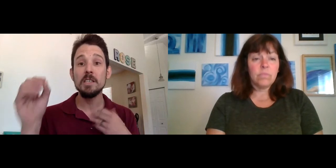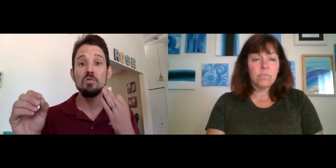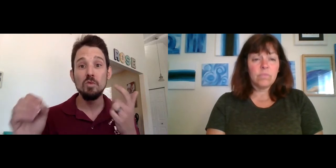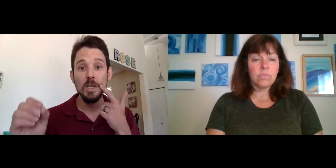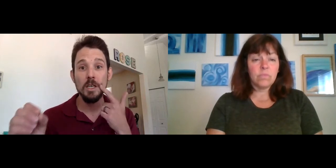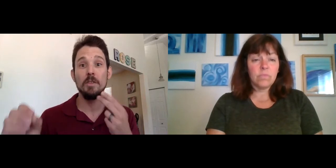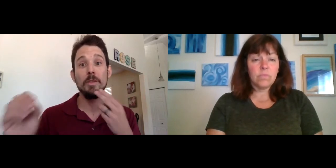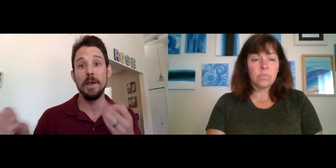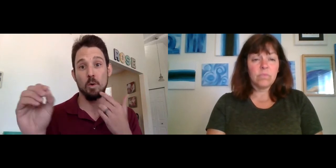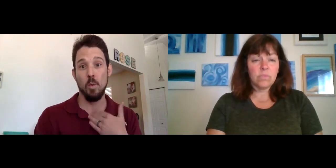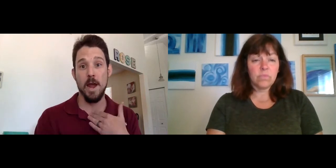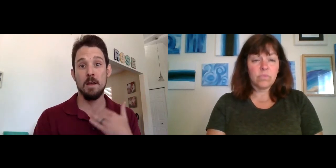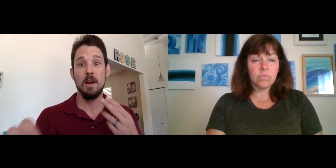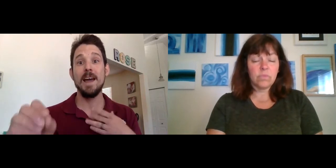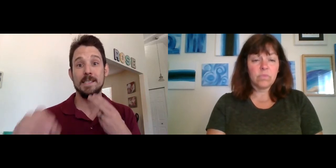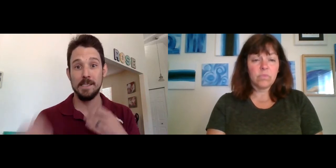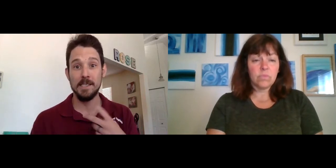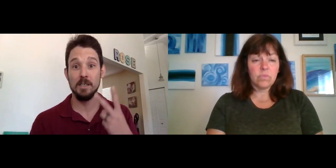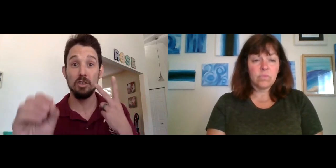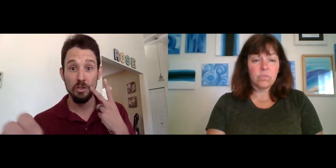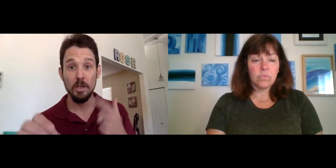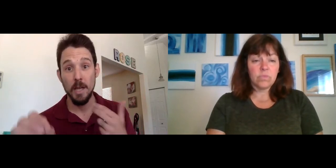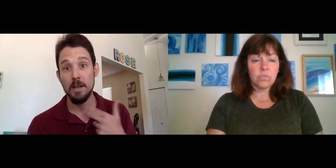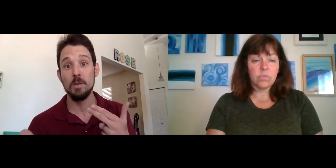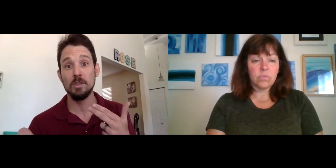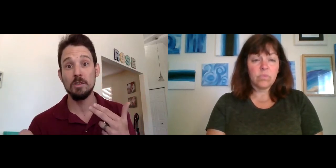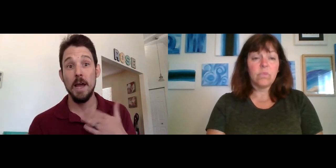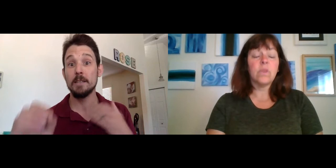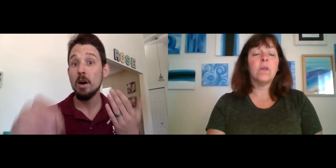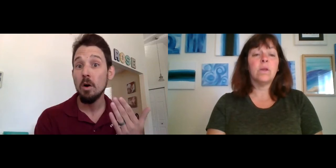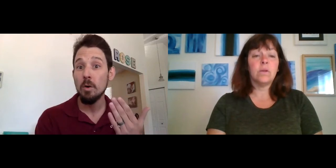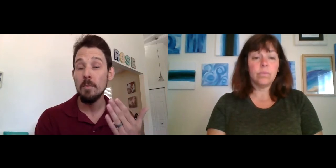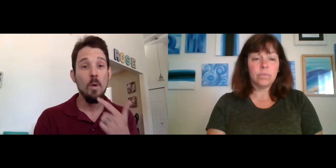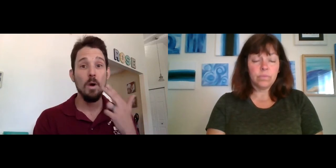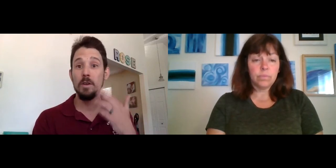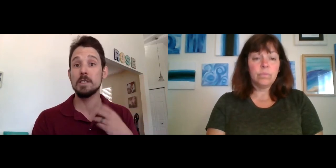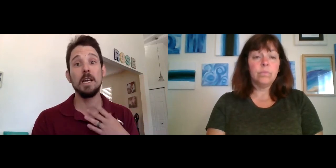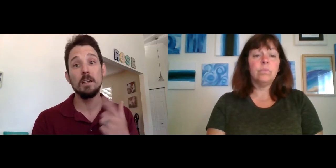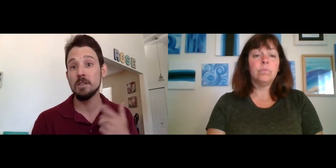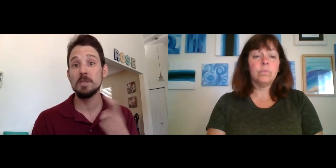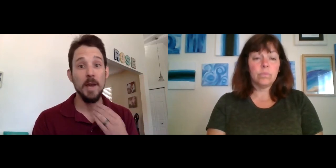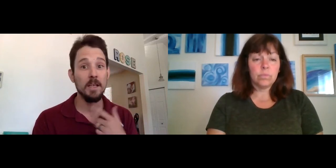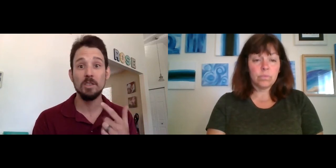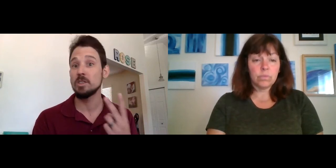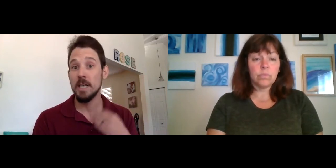really their way of accessing your language at home, whether it's English, Spanish, Chinese--